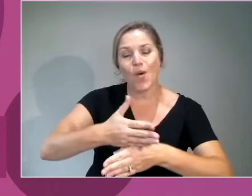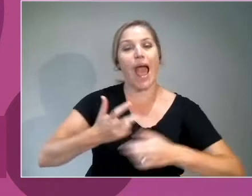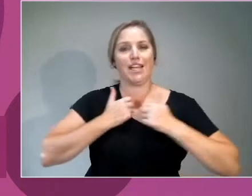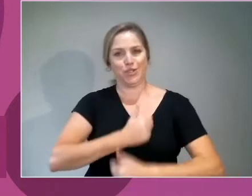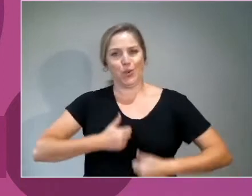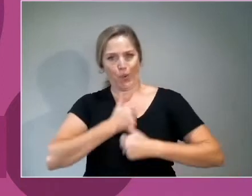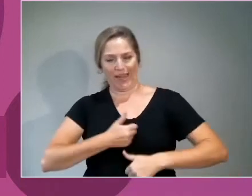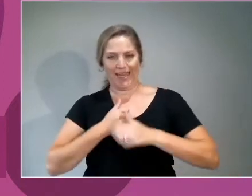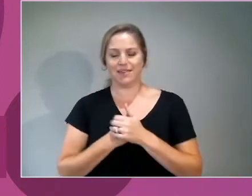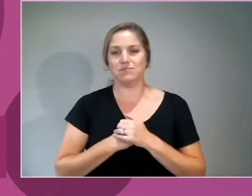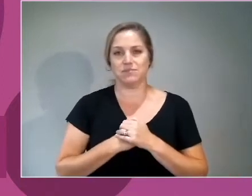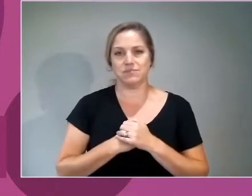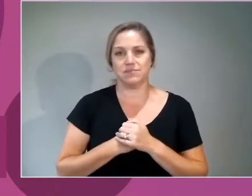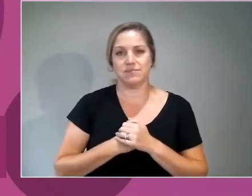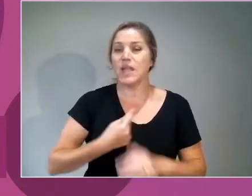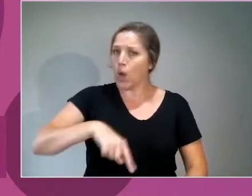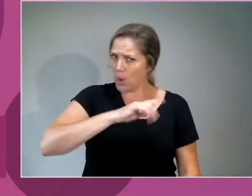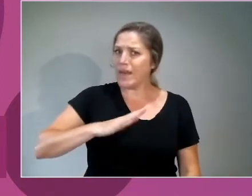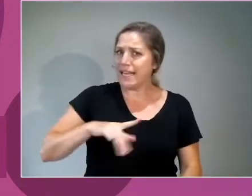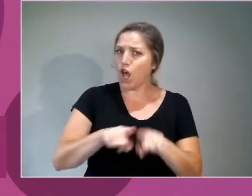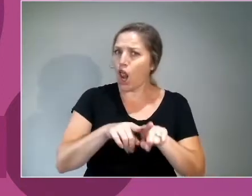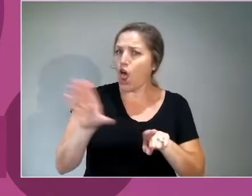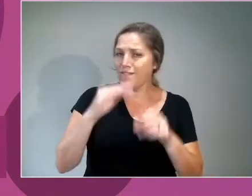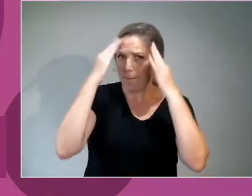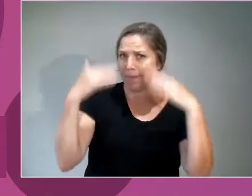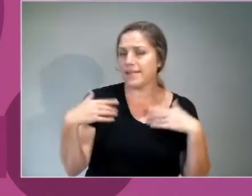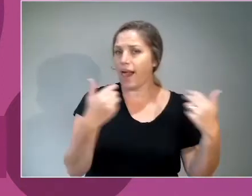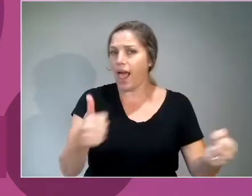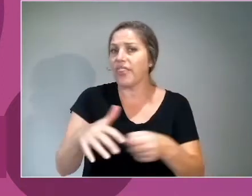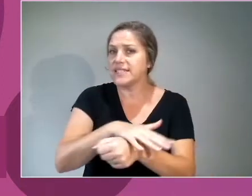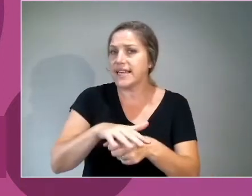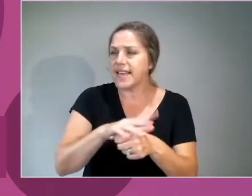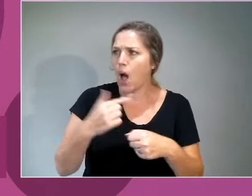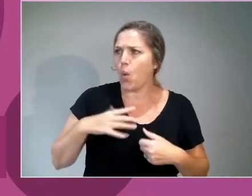a mental health and wellbeing sector as to how do we interact with you? You're actually going to be